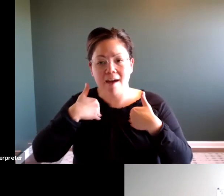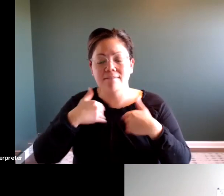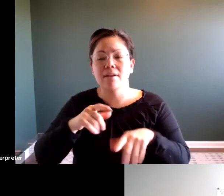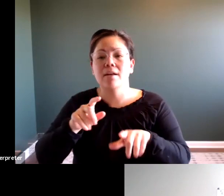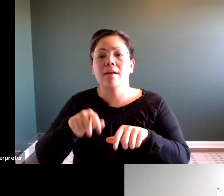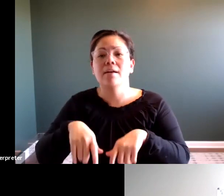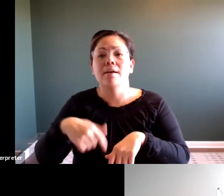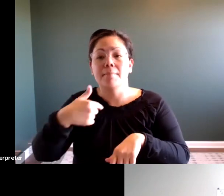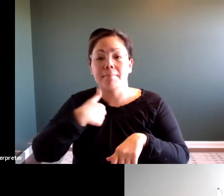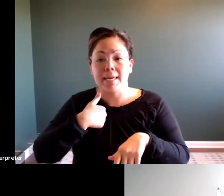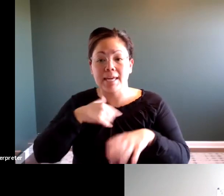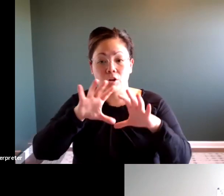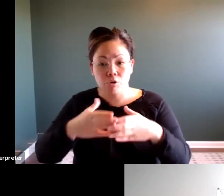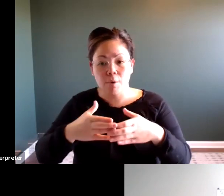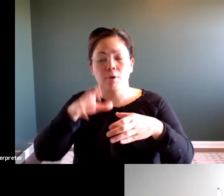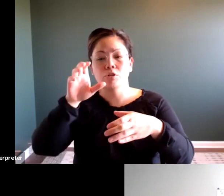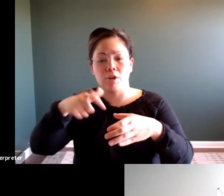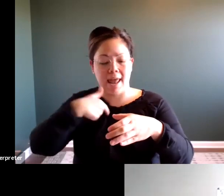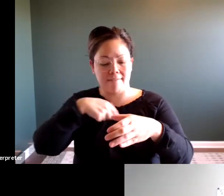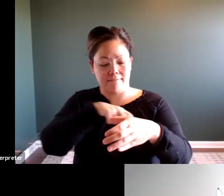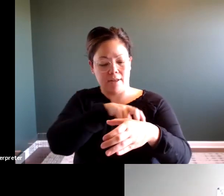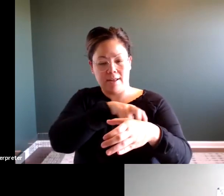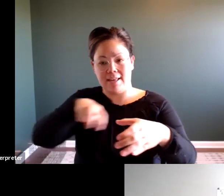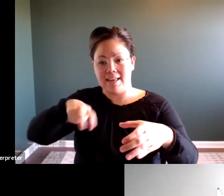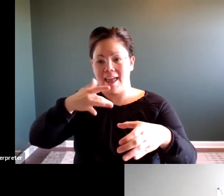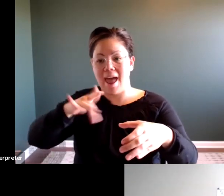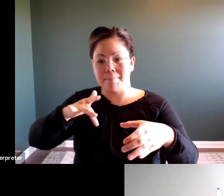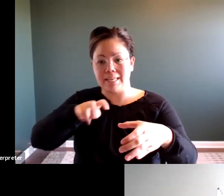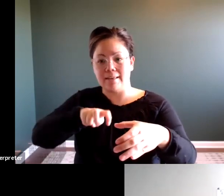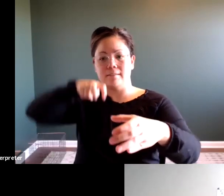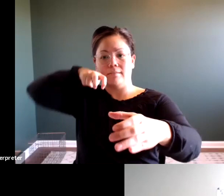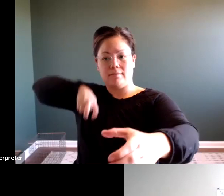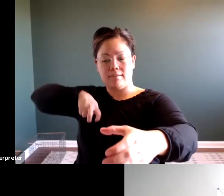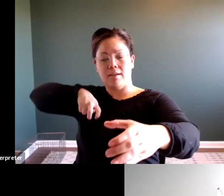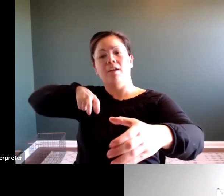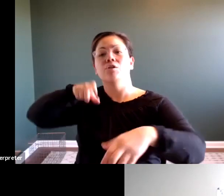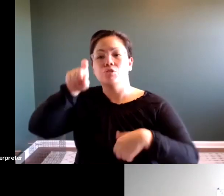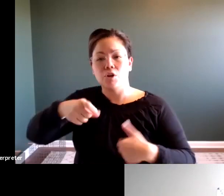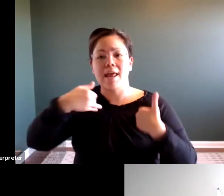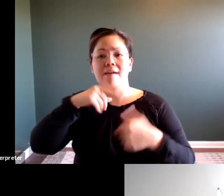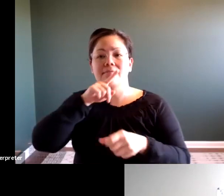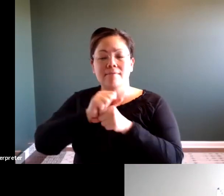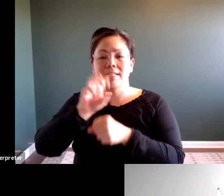me and my group and that the, that really the full kind of six feet circumferentially is made